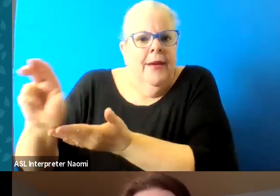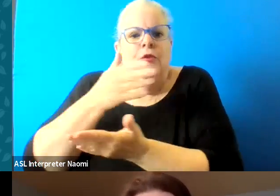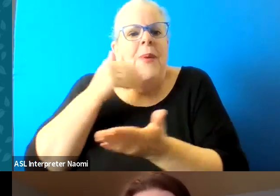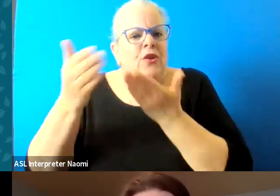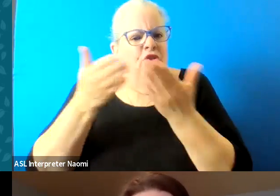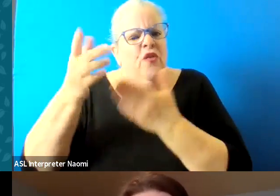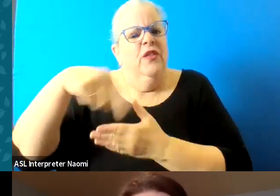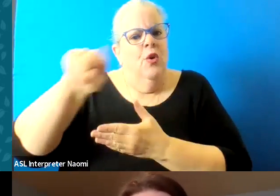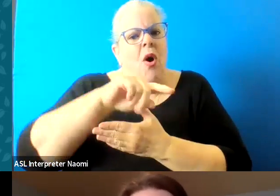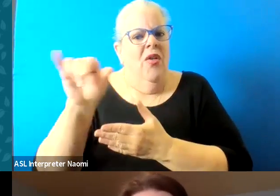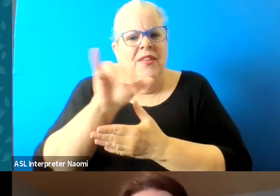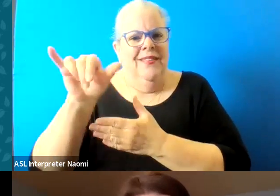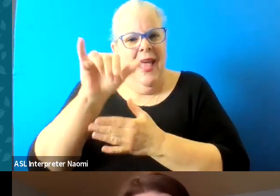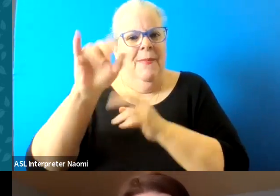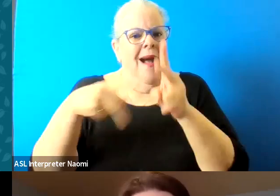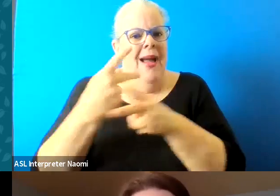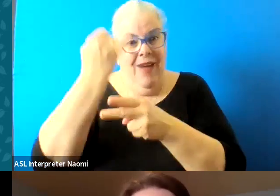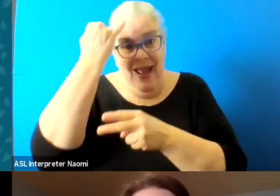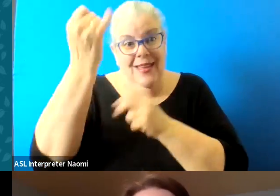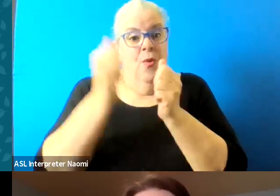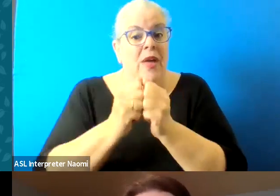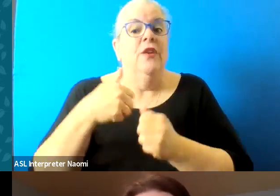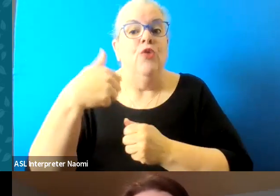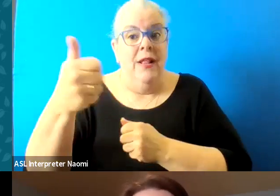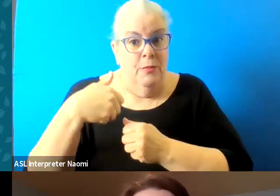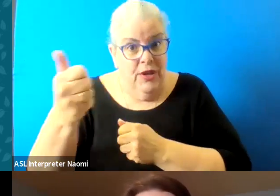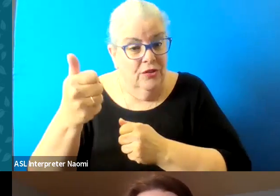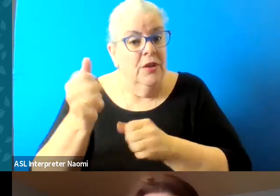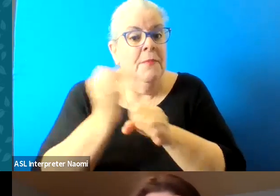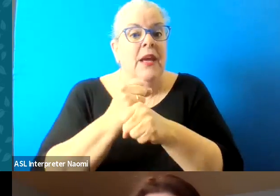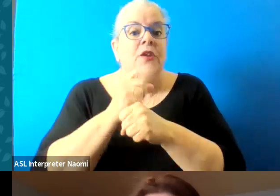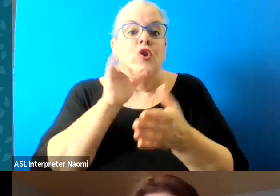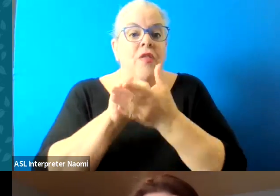And sort of the same thing with transportation. Making sure that our transportation